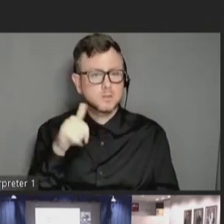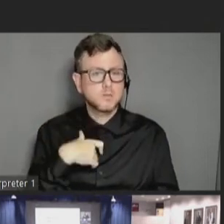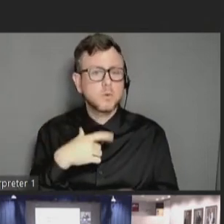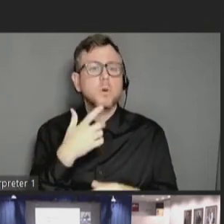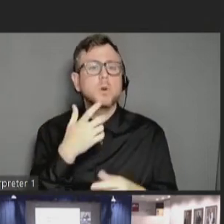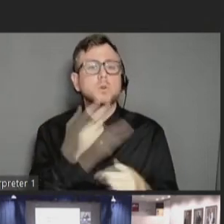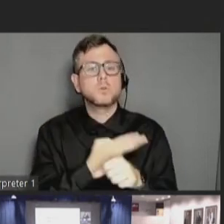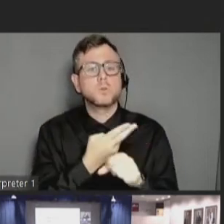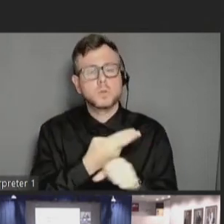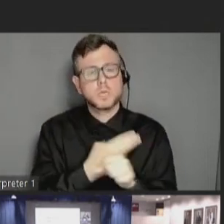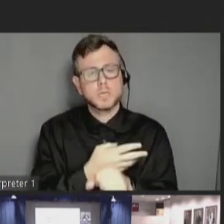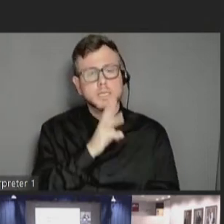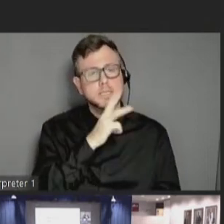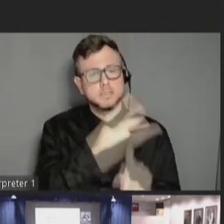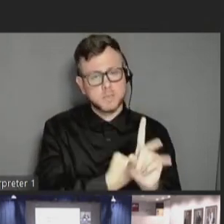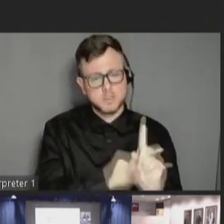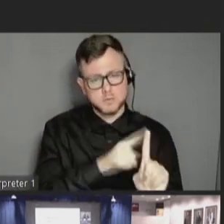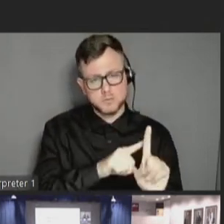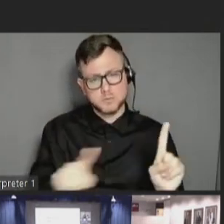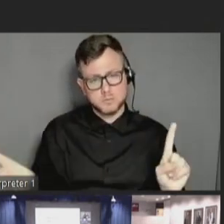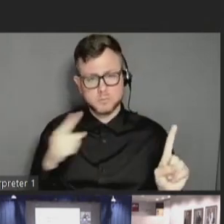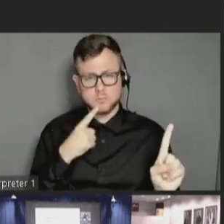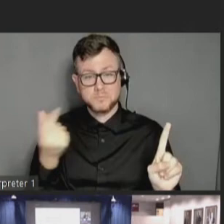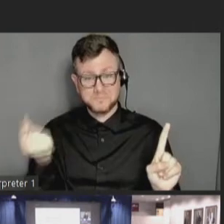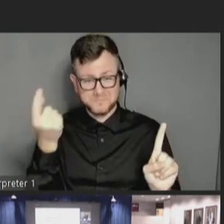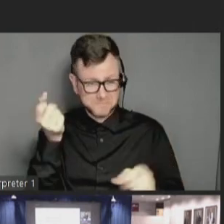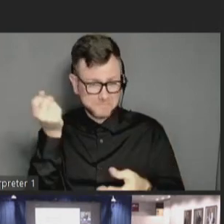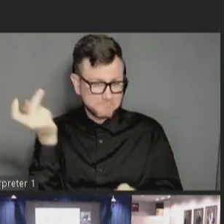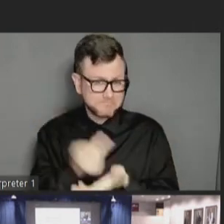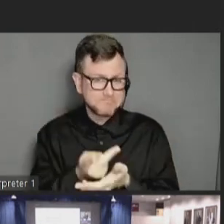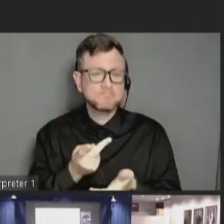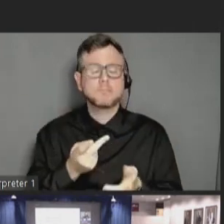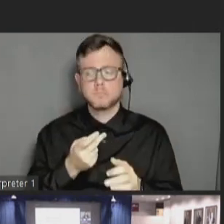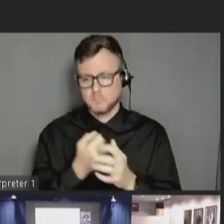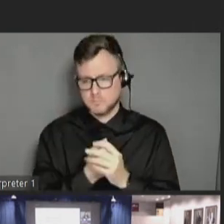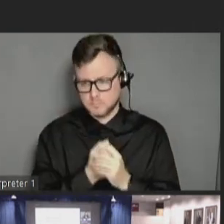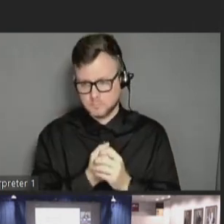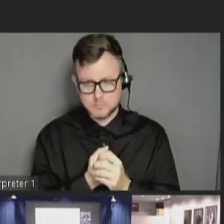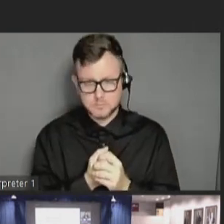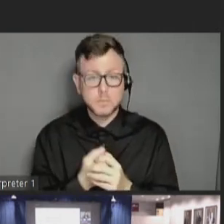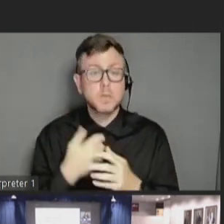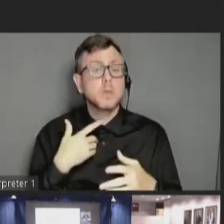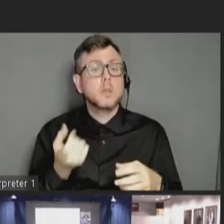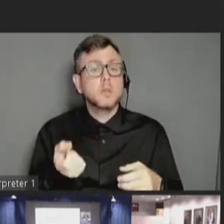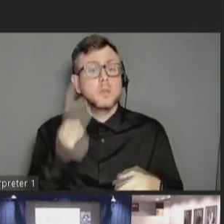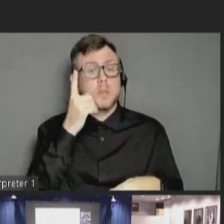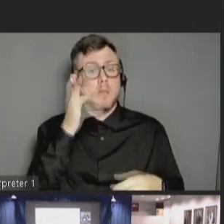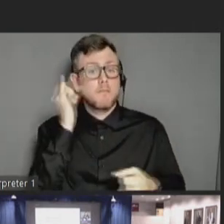individual 6 months through 11 years of age. And finally, as part of the actions